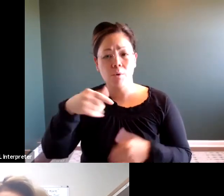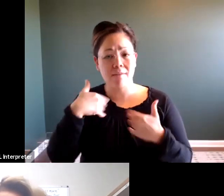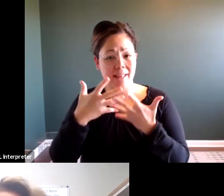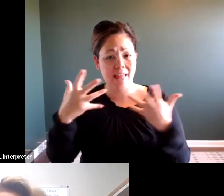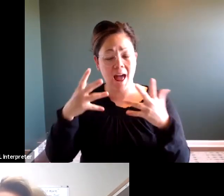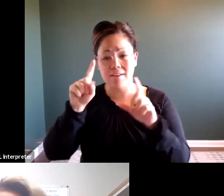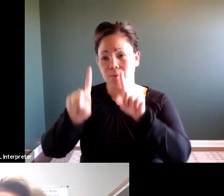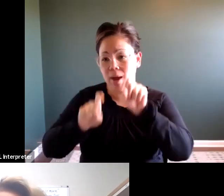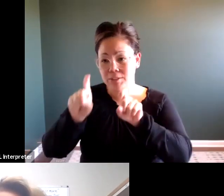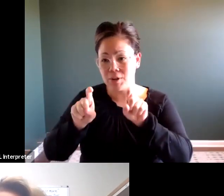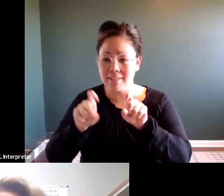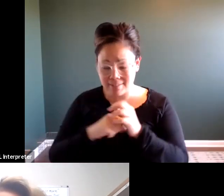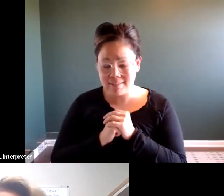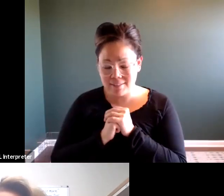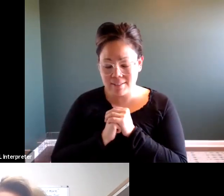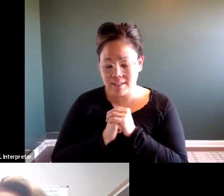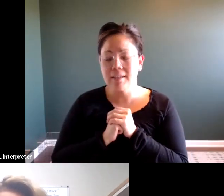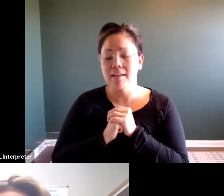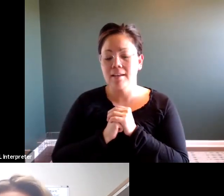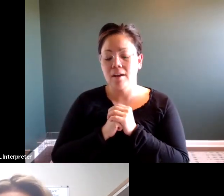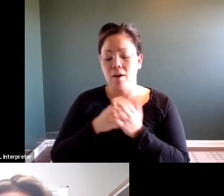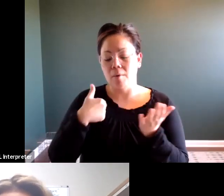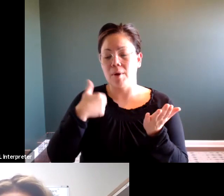especially since we recently announced